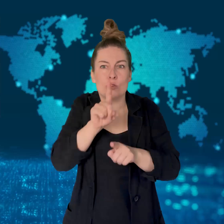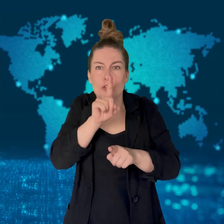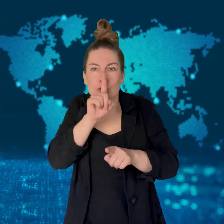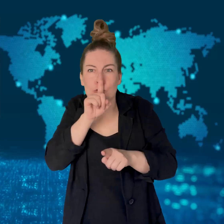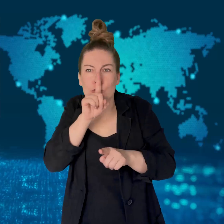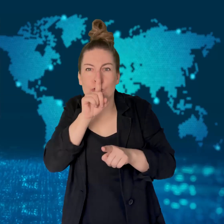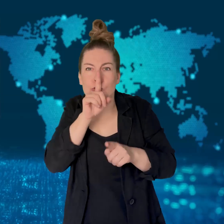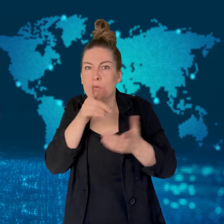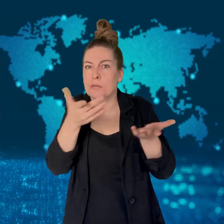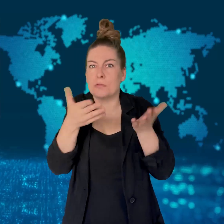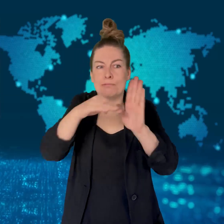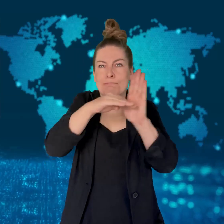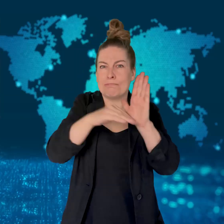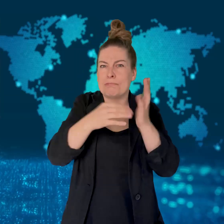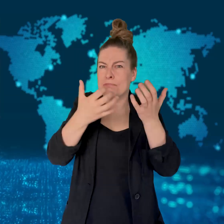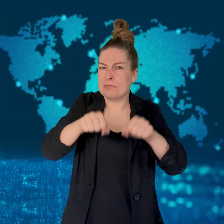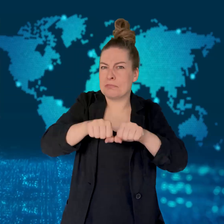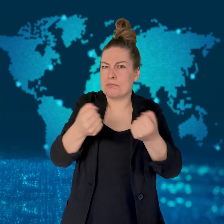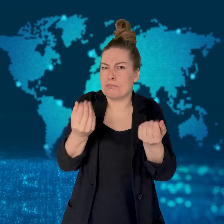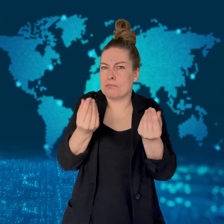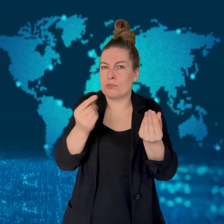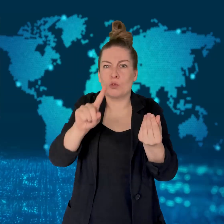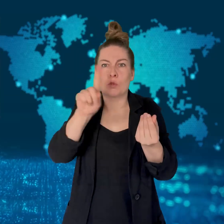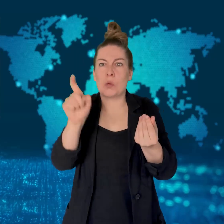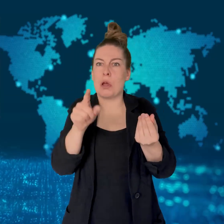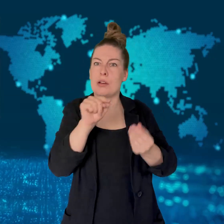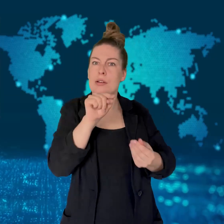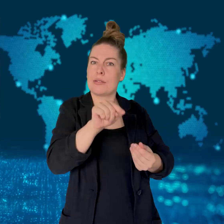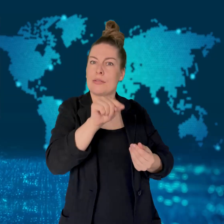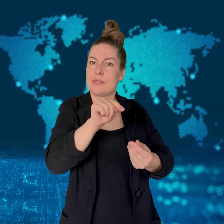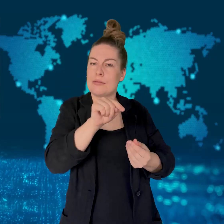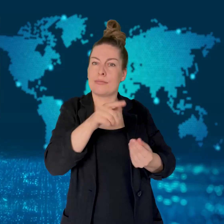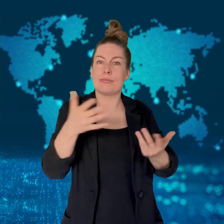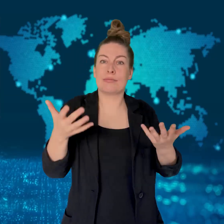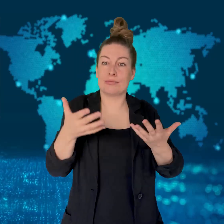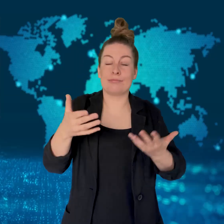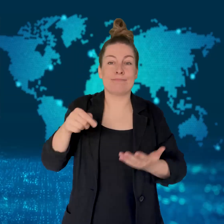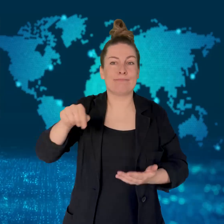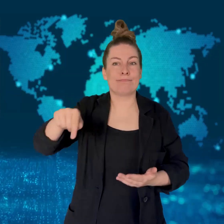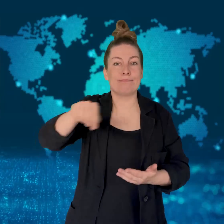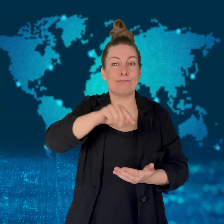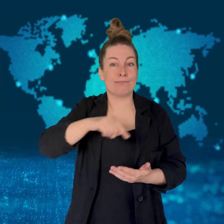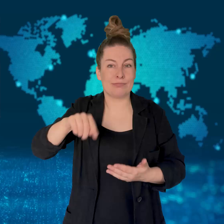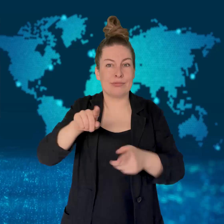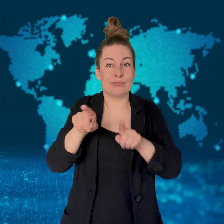and found the bodies in a pit.